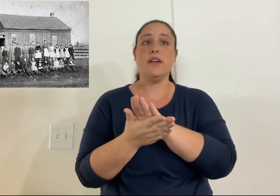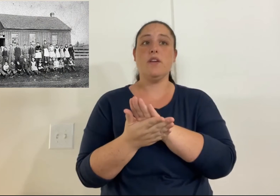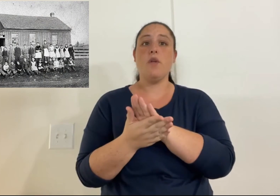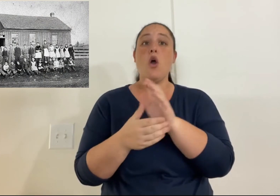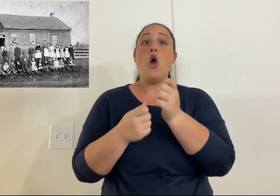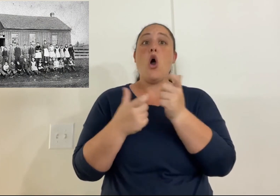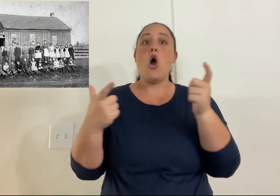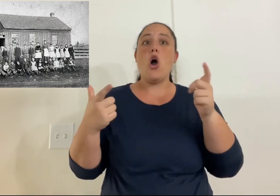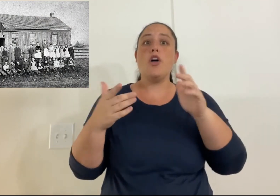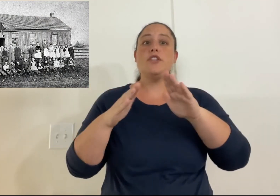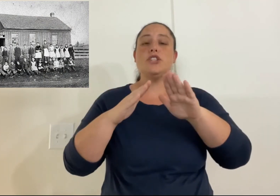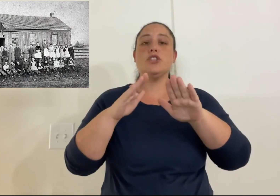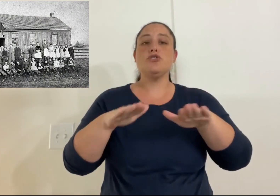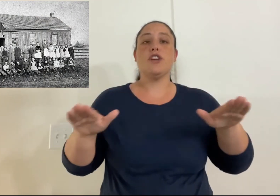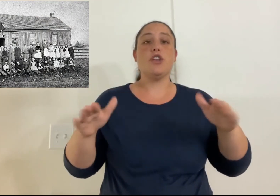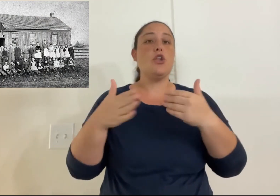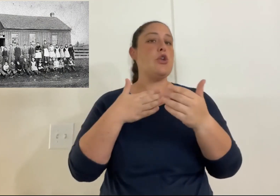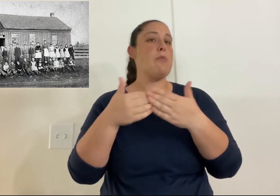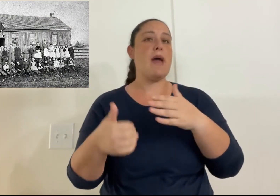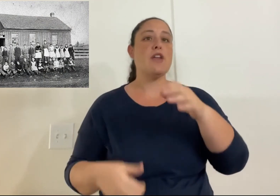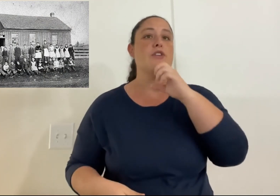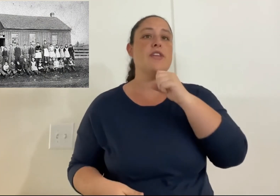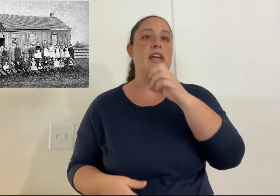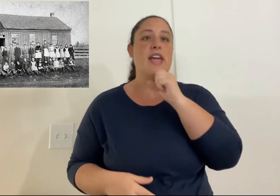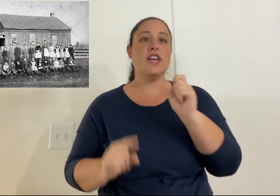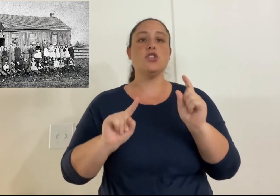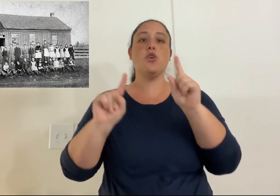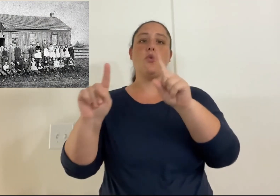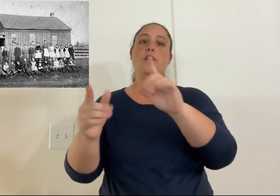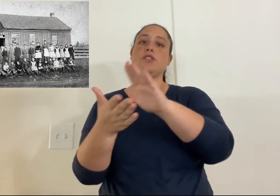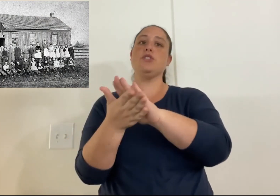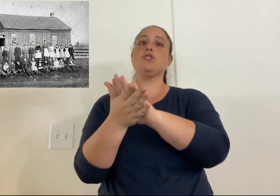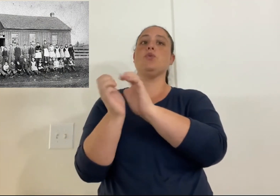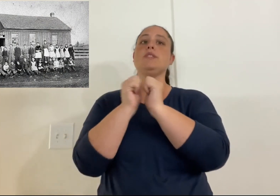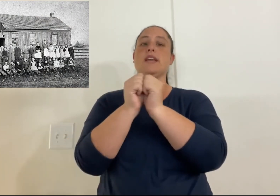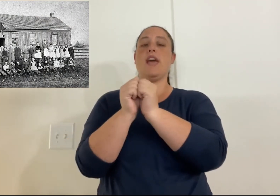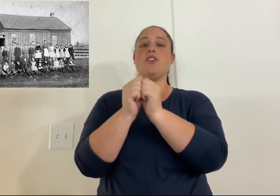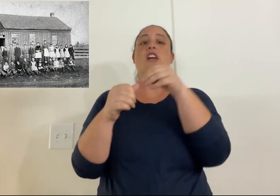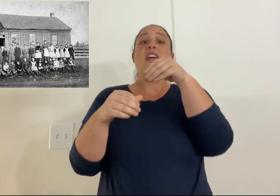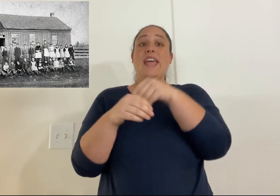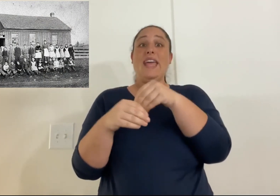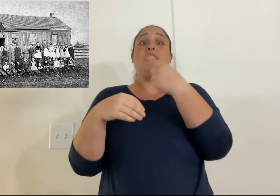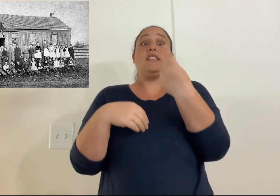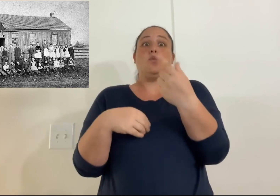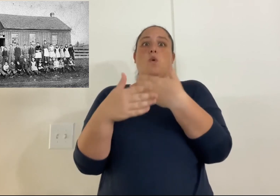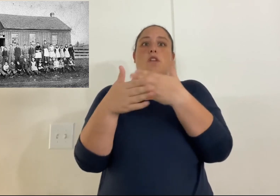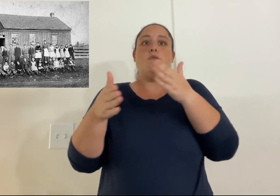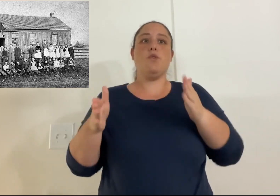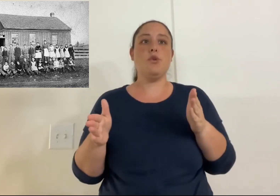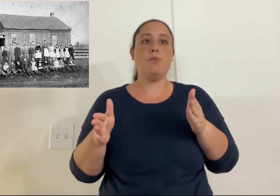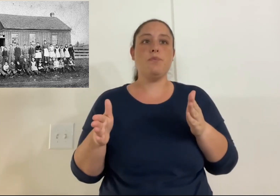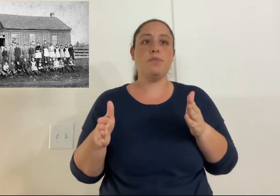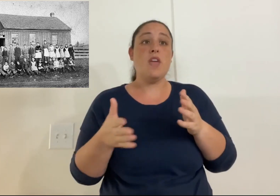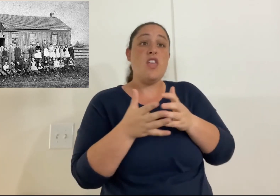All children, no matter the age went to school together in one room.